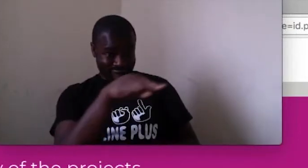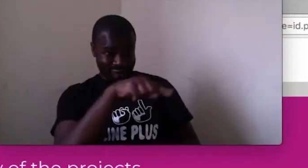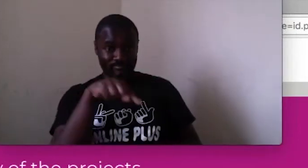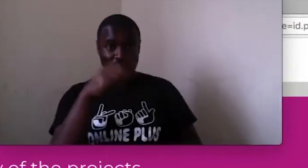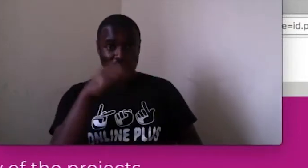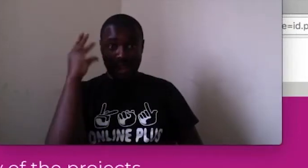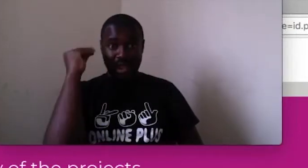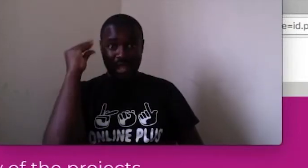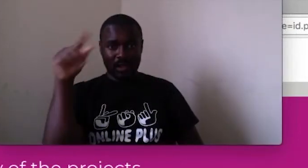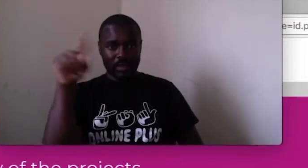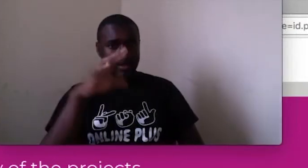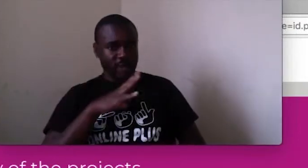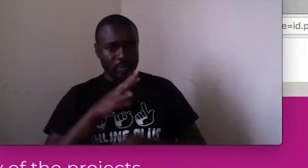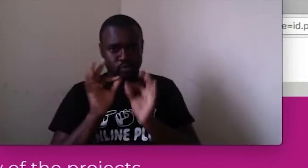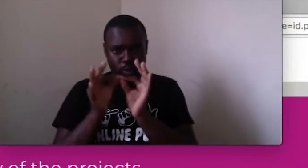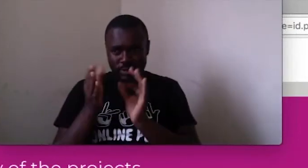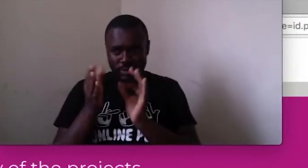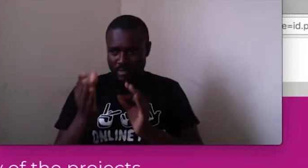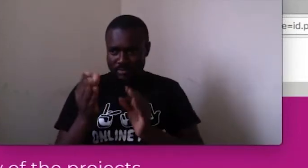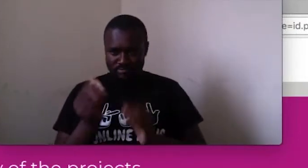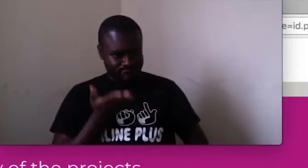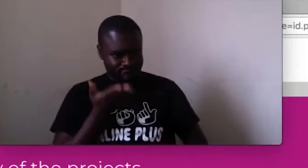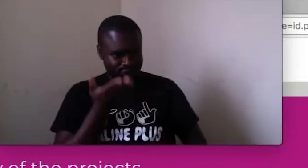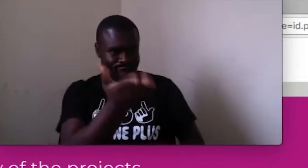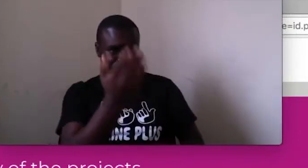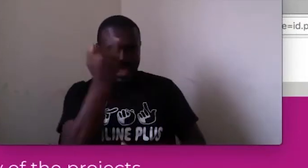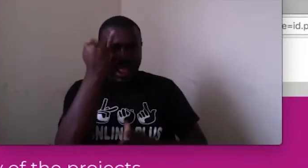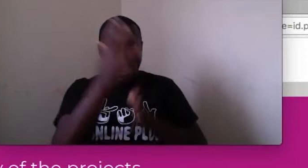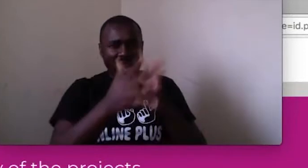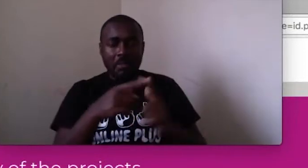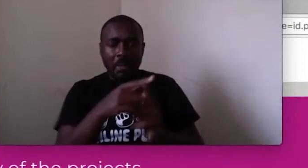it gives you the words for the hearing it's fine